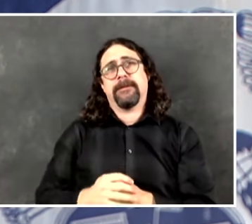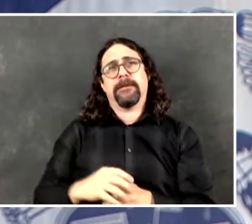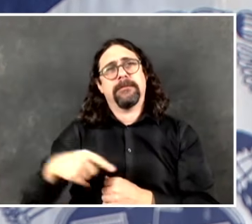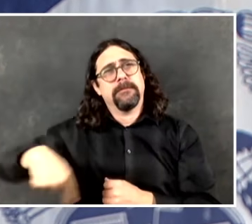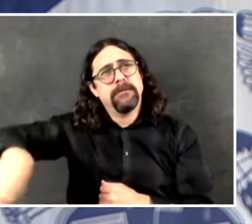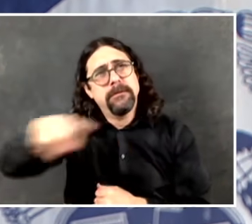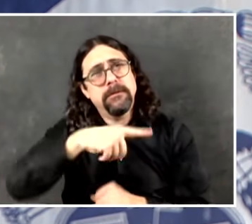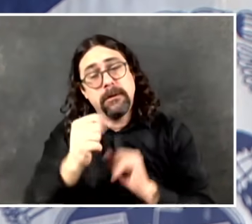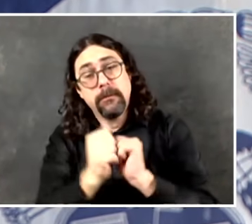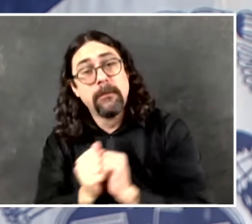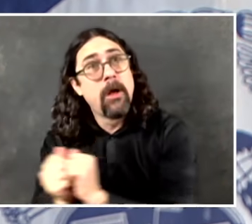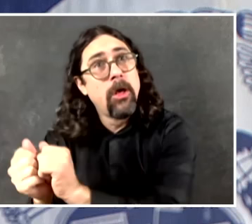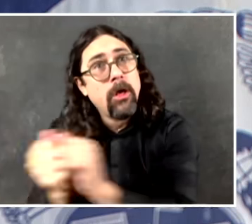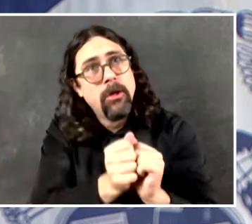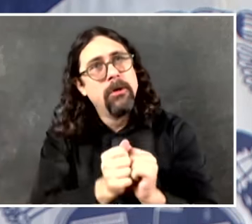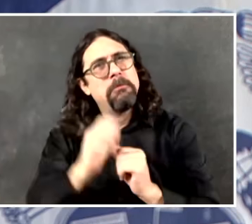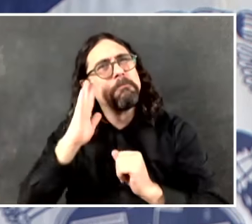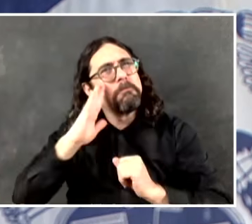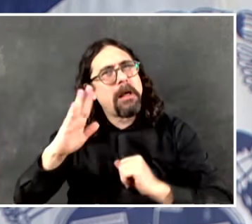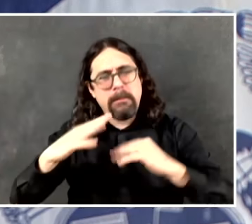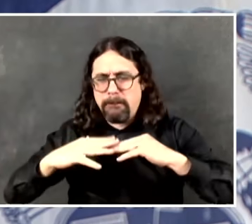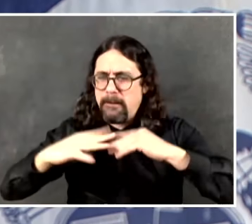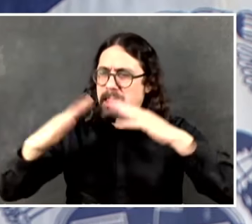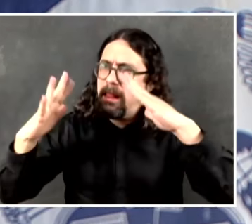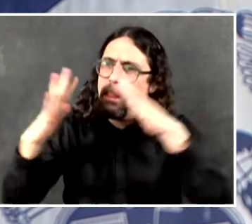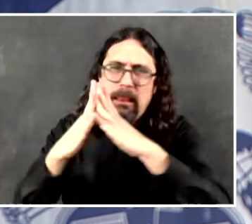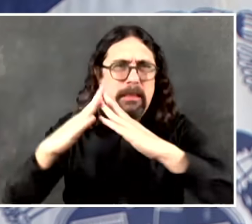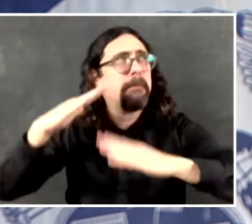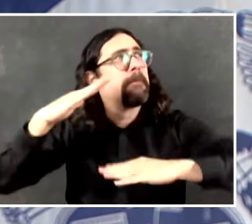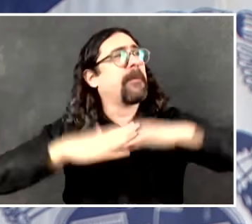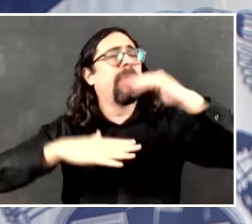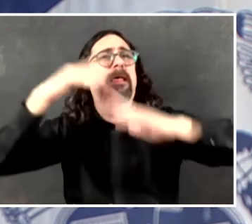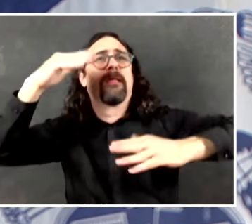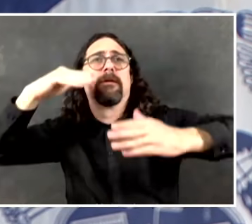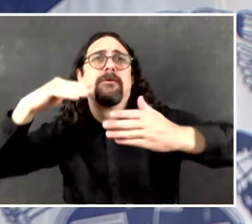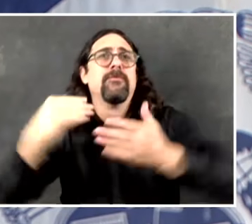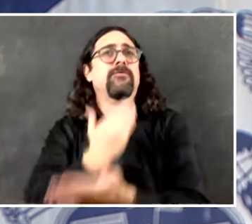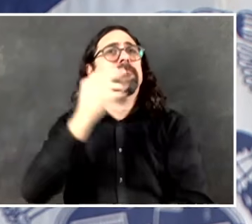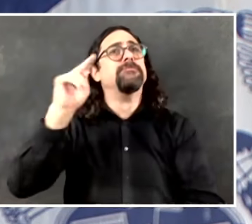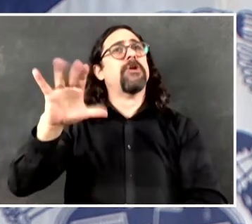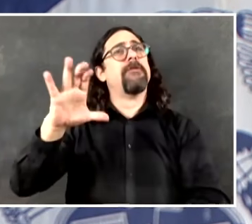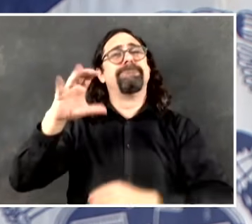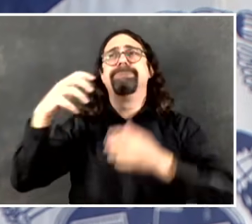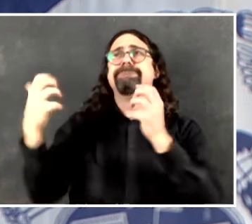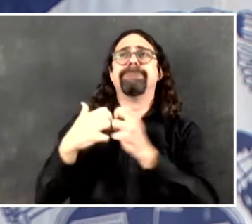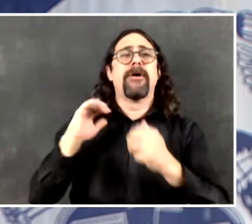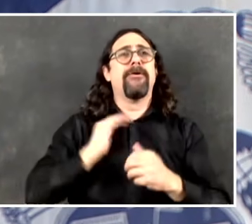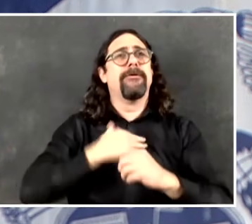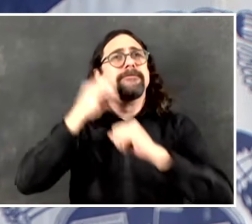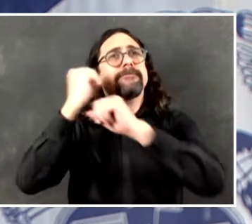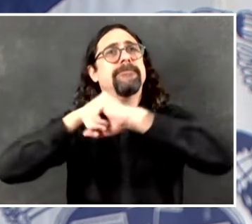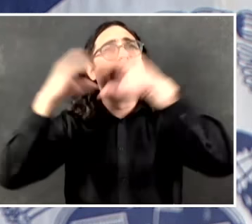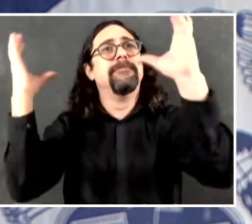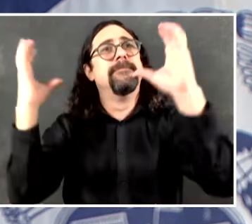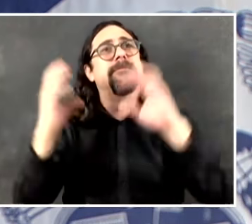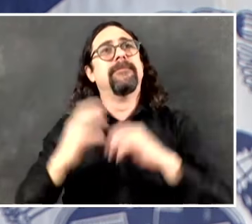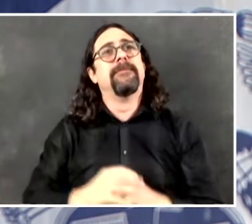TO BUILD SOMETHING NEW. THAT'S ALWAYS BEEN THE STHI ORY OF THIS CITY. SO WE'RE GOING TO